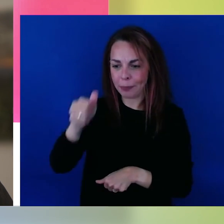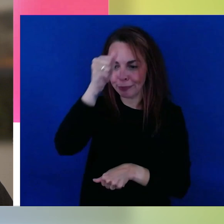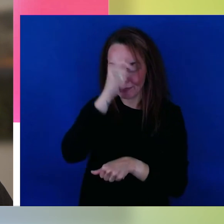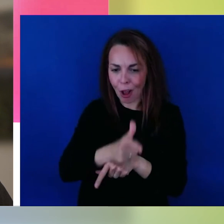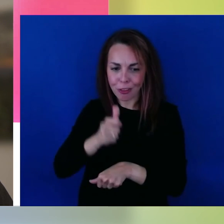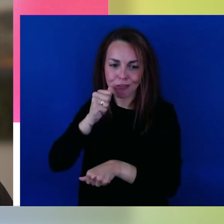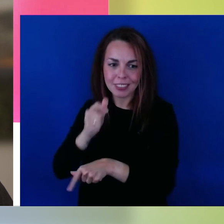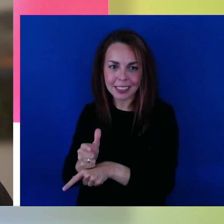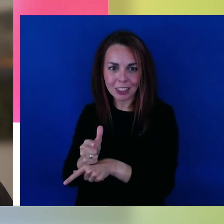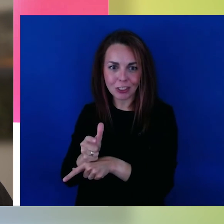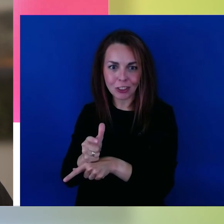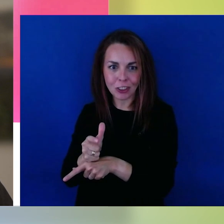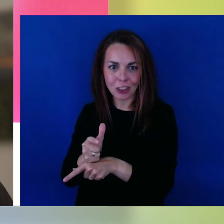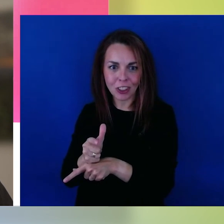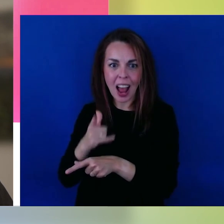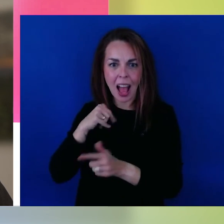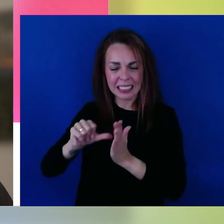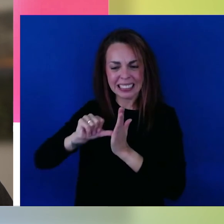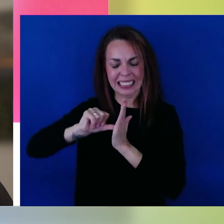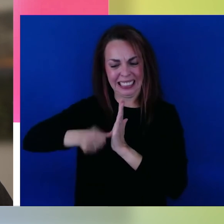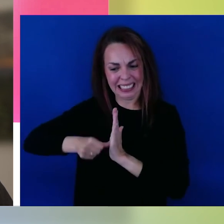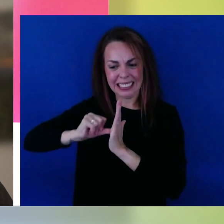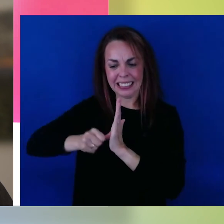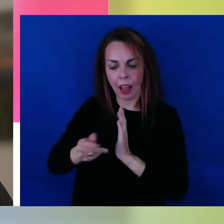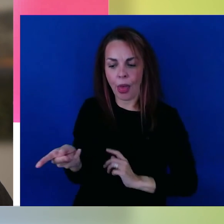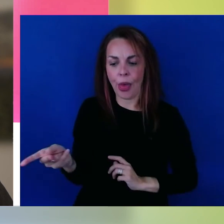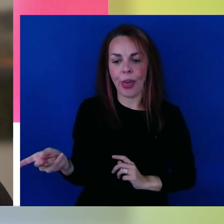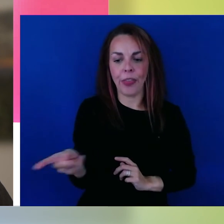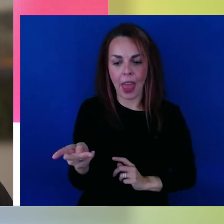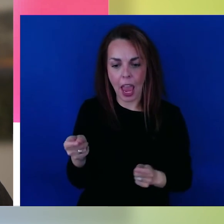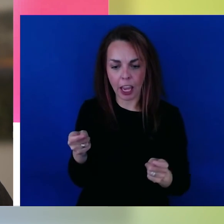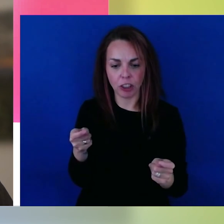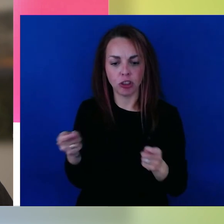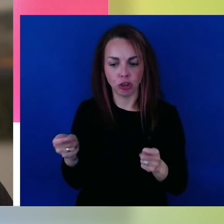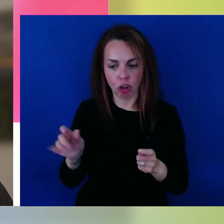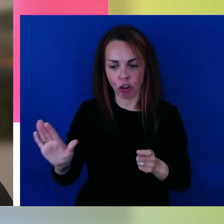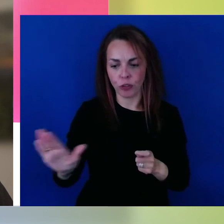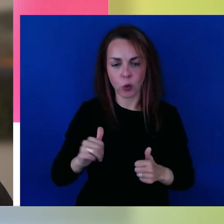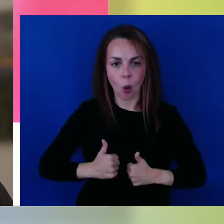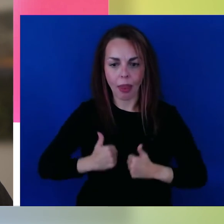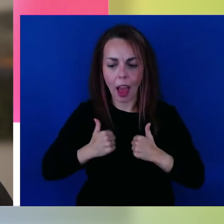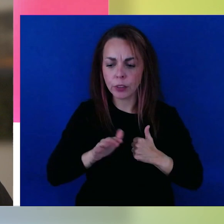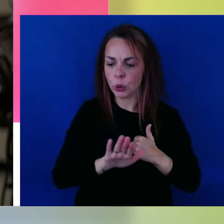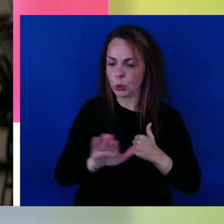and I tell them that they are ultimately in charge of their lives and decisions.